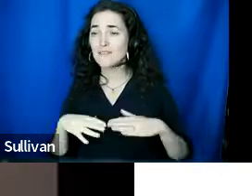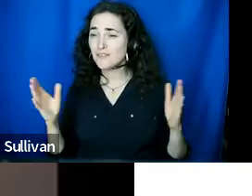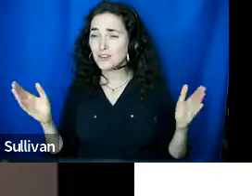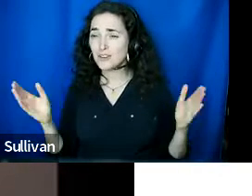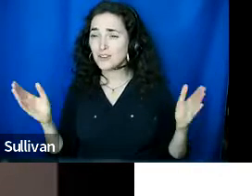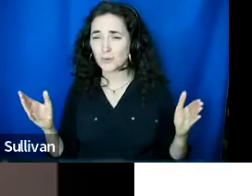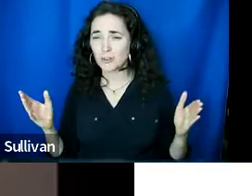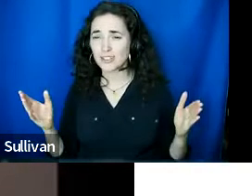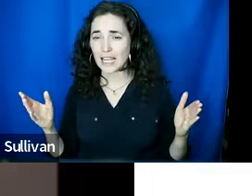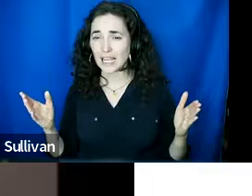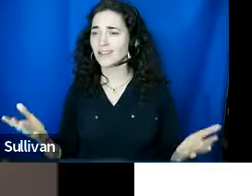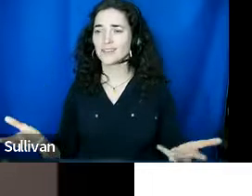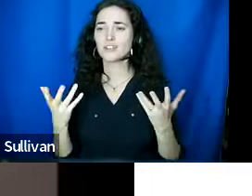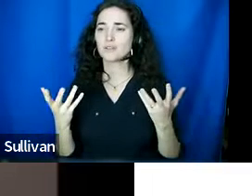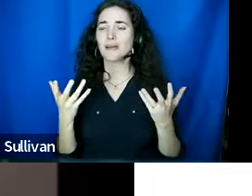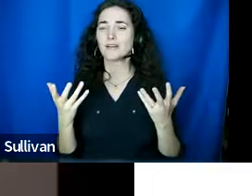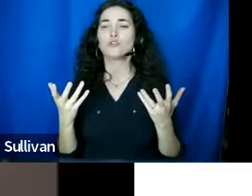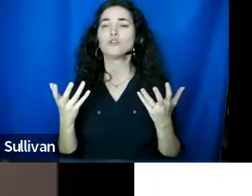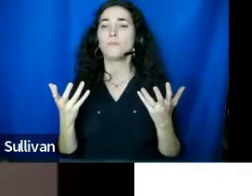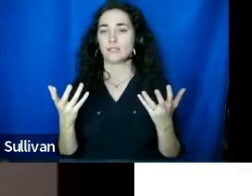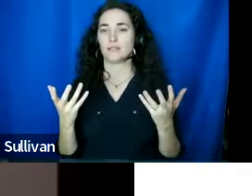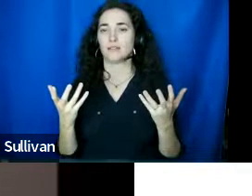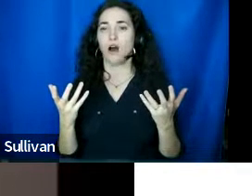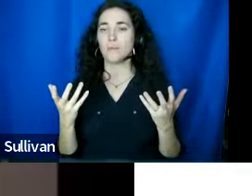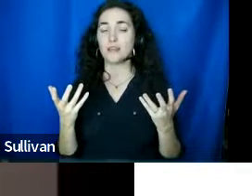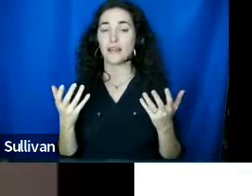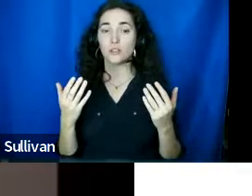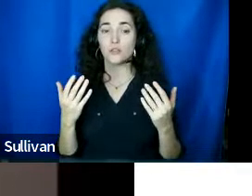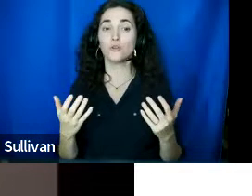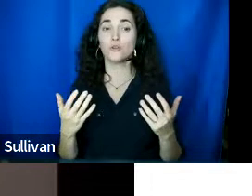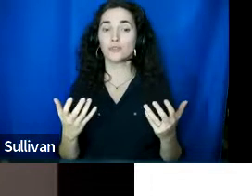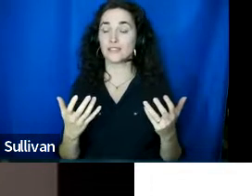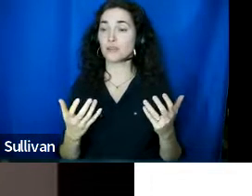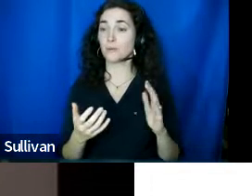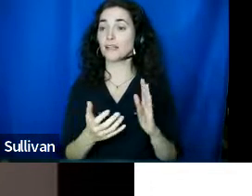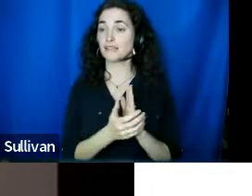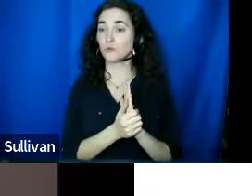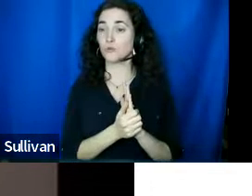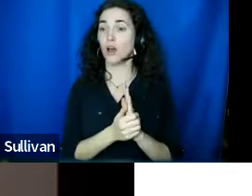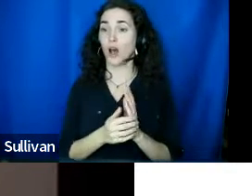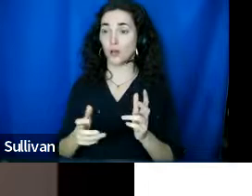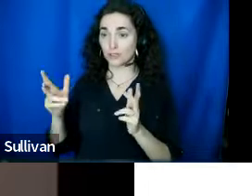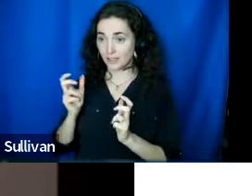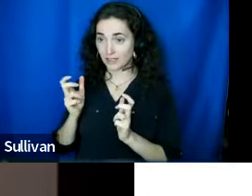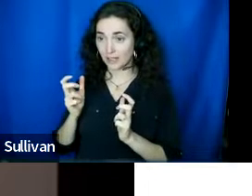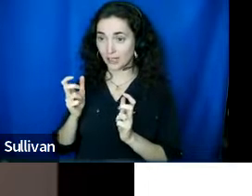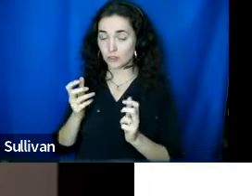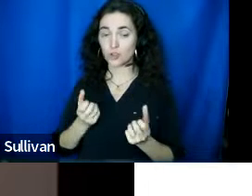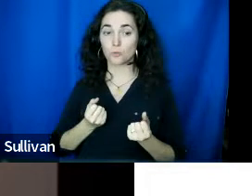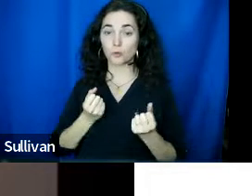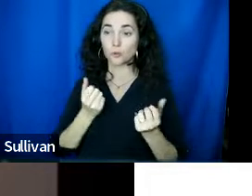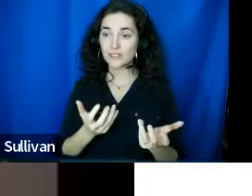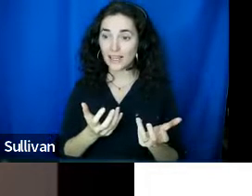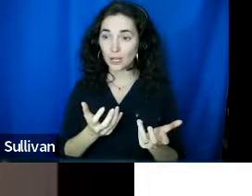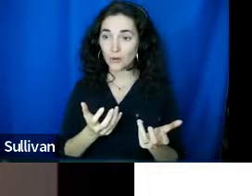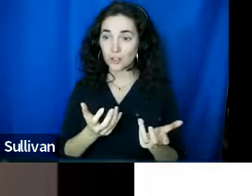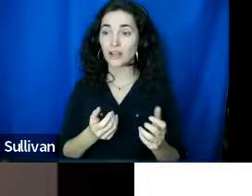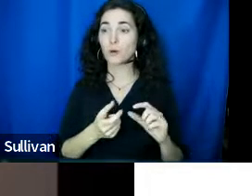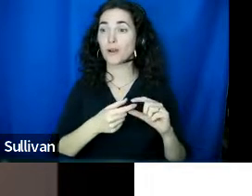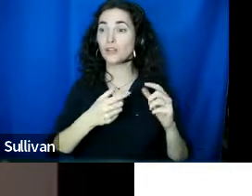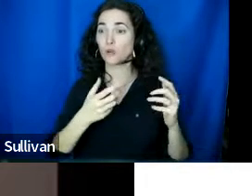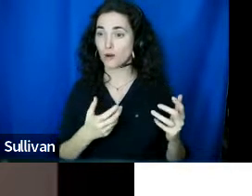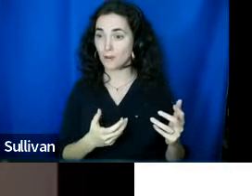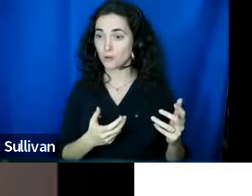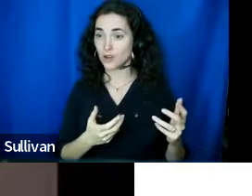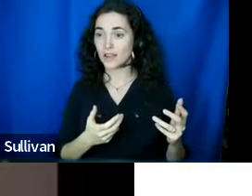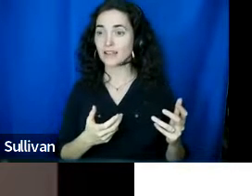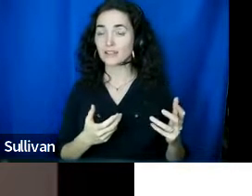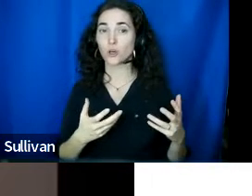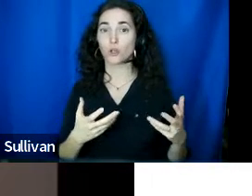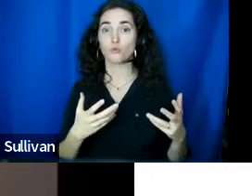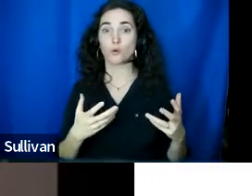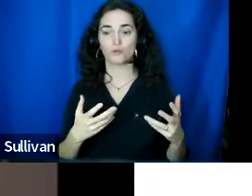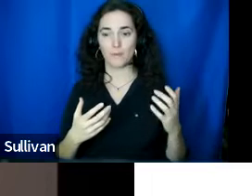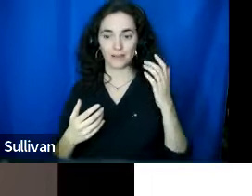And even if you don't understand what they're saying just spend 2 min copying, and you will see your ability to understand sign language, to produce sign language, and comprehend the grammar, it's going to grow